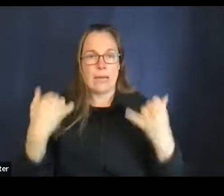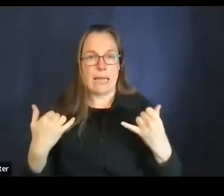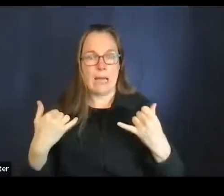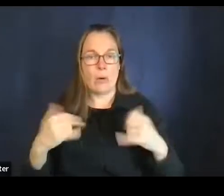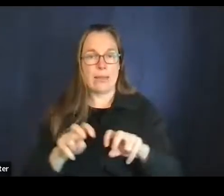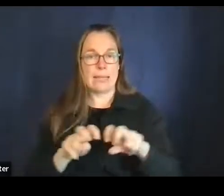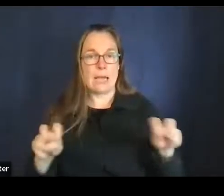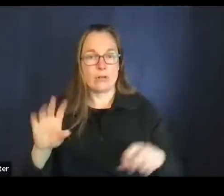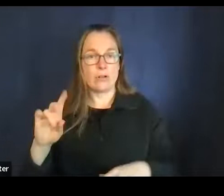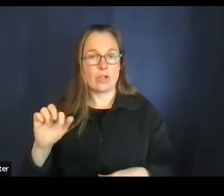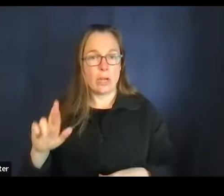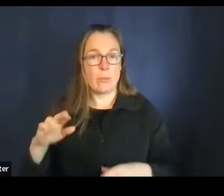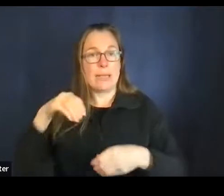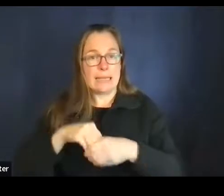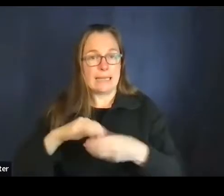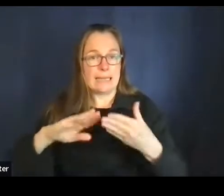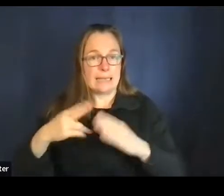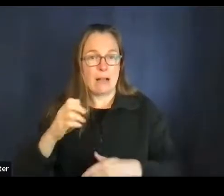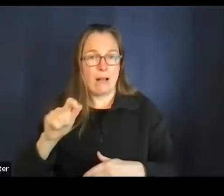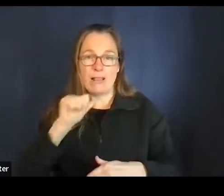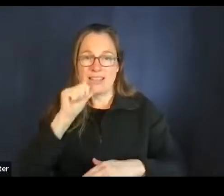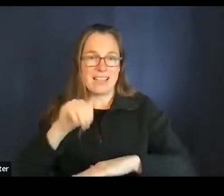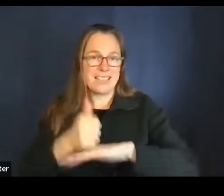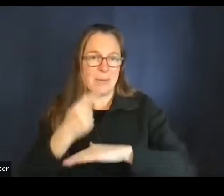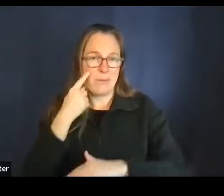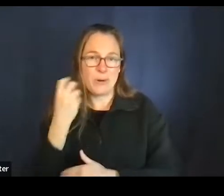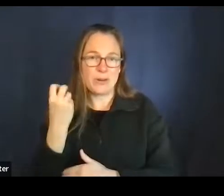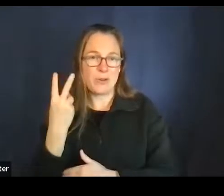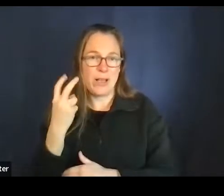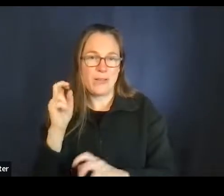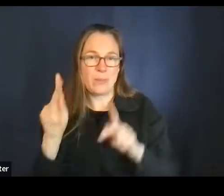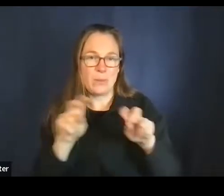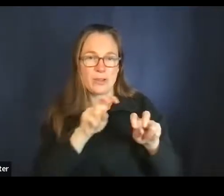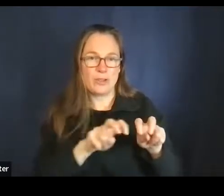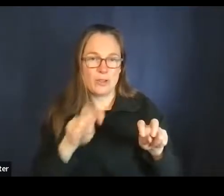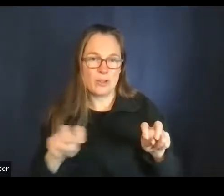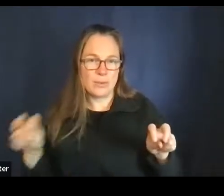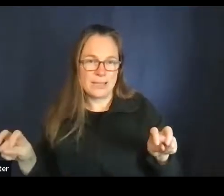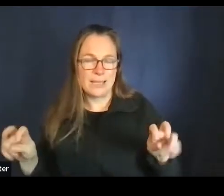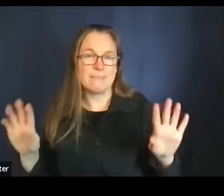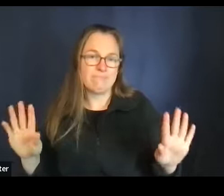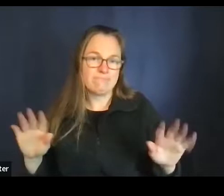in city hall is not set up for 12 people to sit at the dais. So we'll have to be thinking about